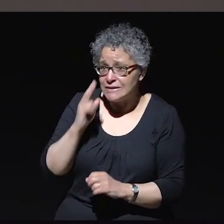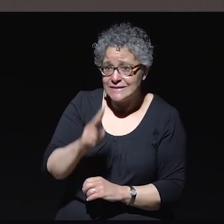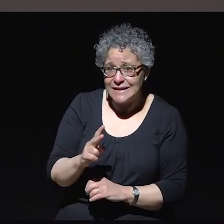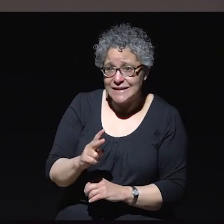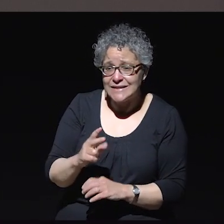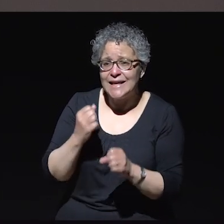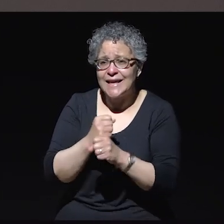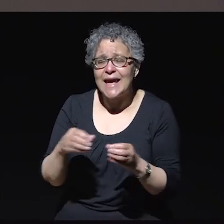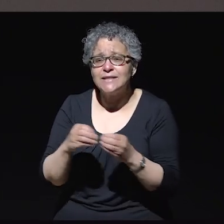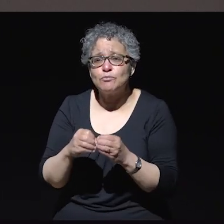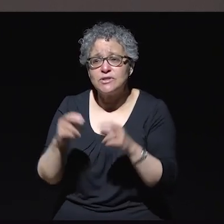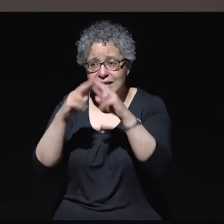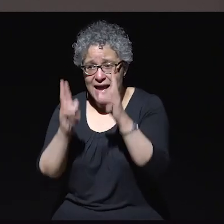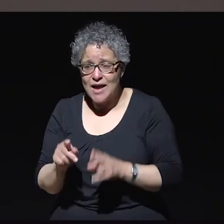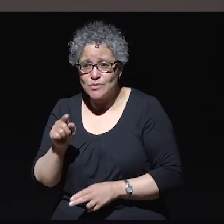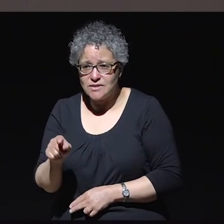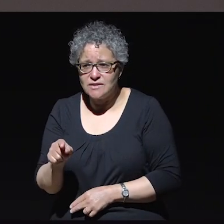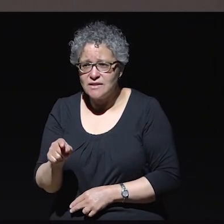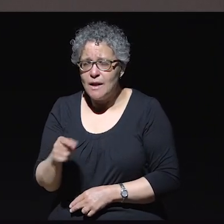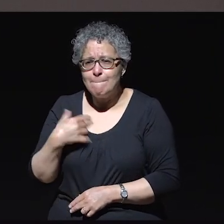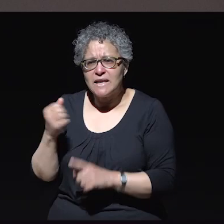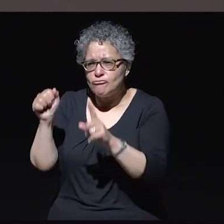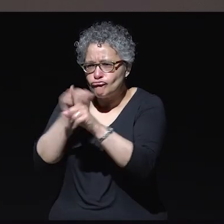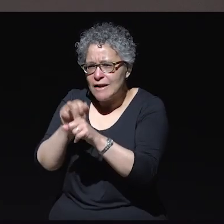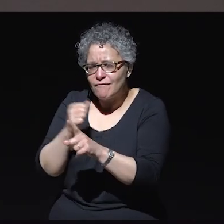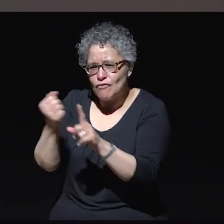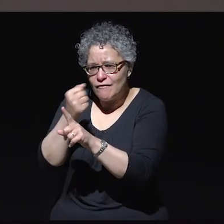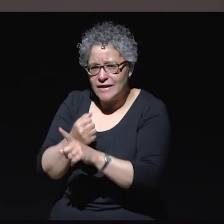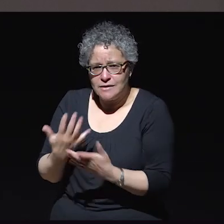which is actually under renovation at the moment but I'm sure will be opening sometime this year.